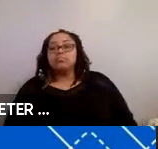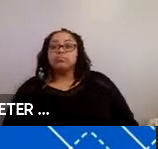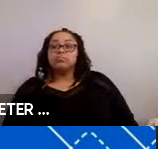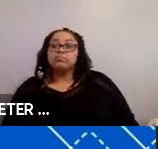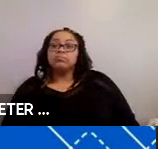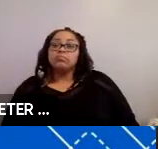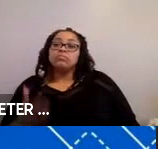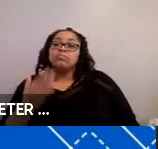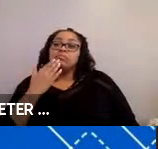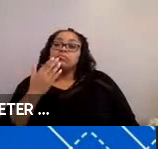Thank you.